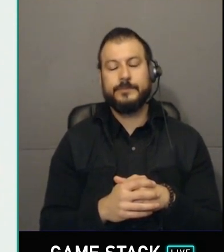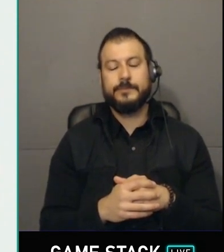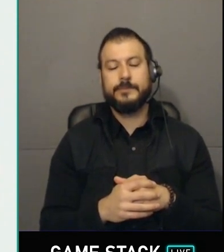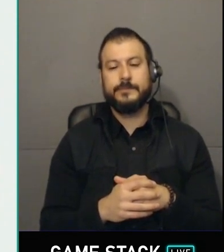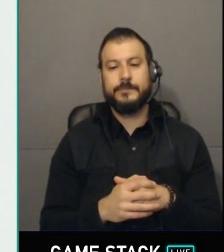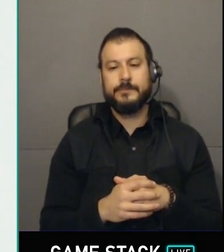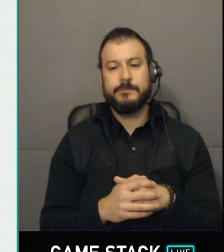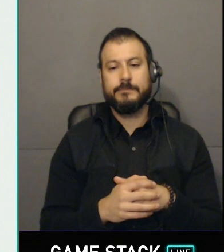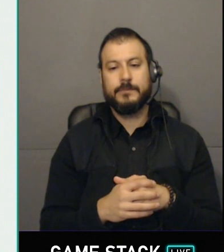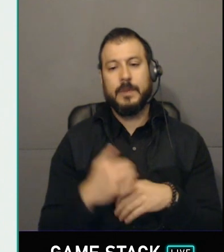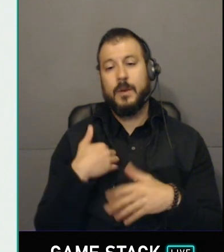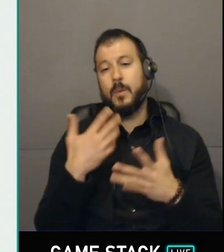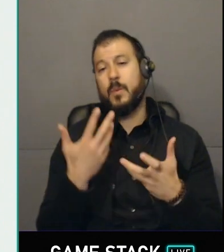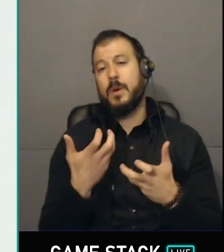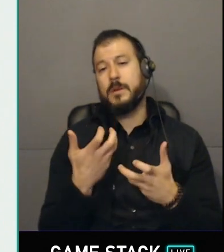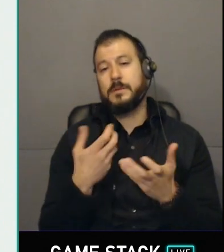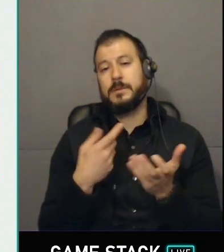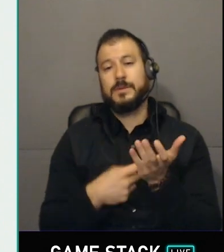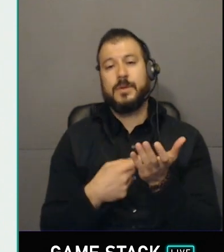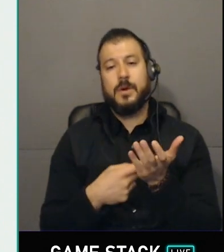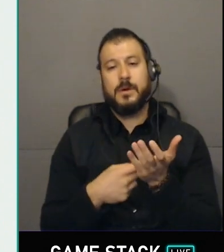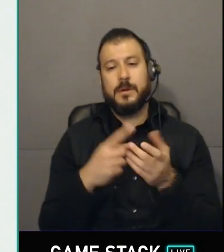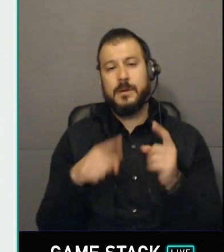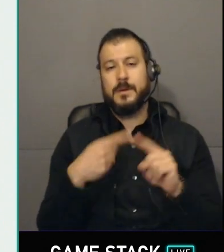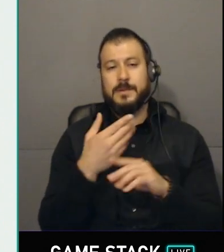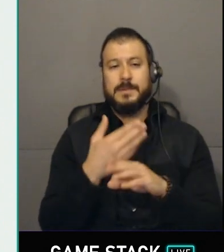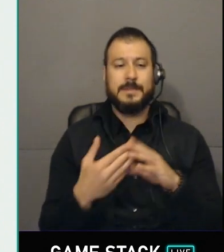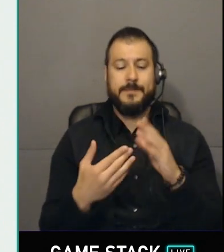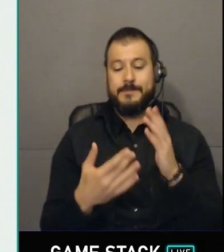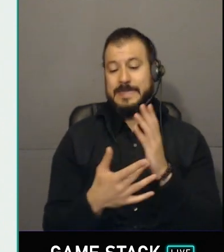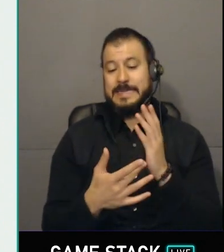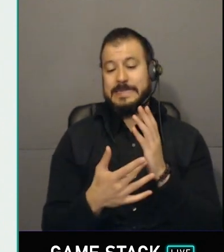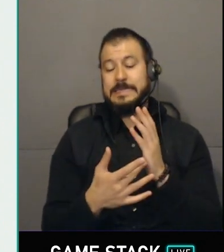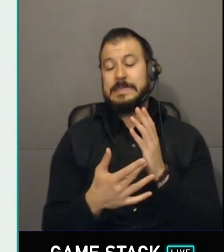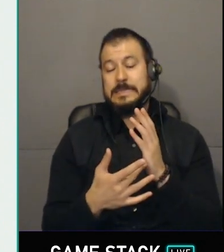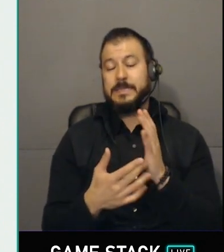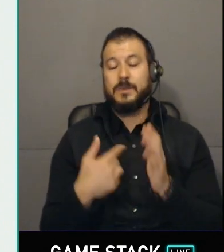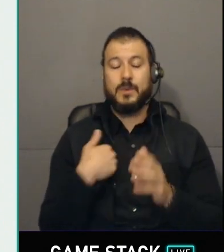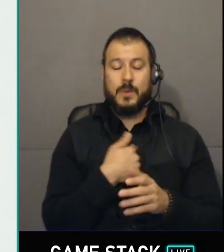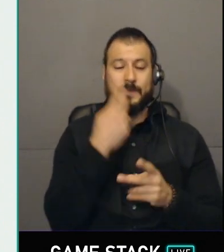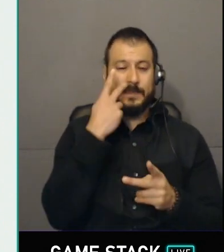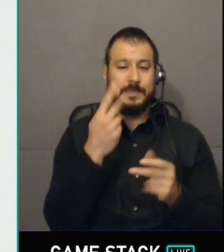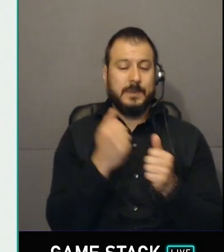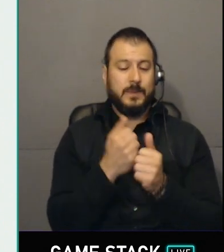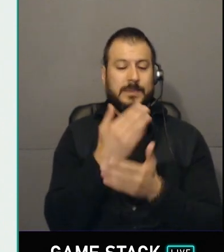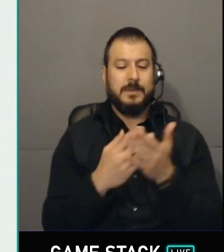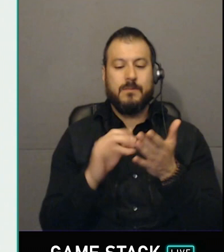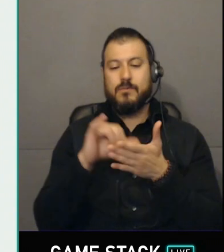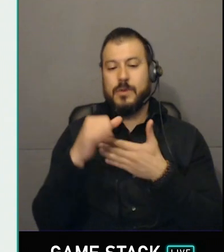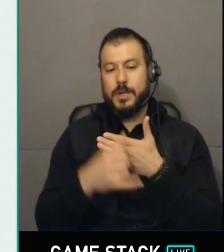I want to talk a little bit about some techniques that we've seen with some projects and games,